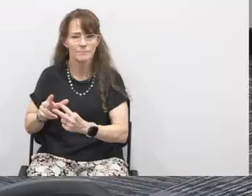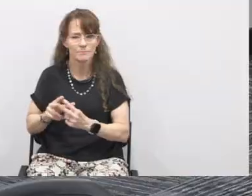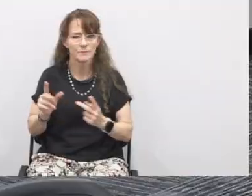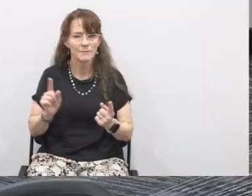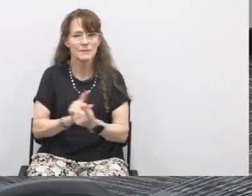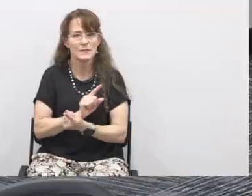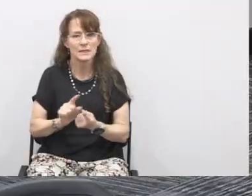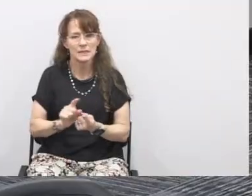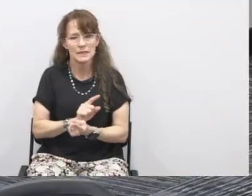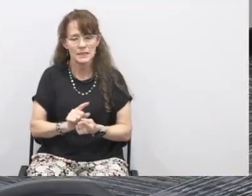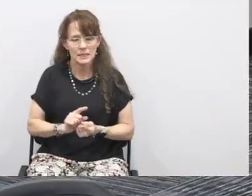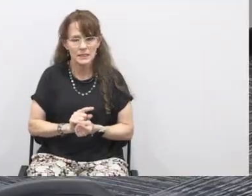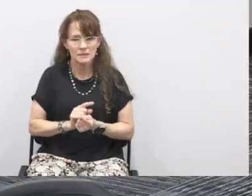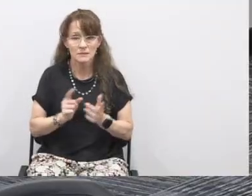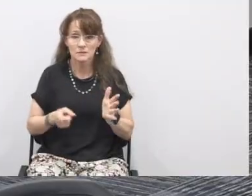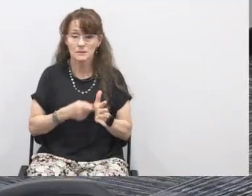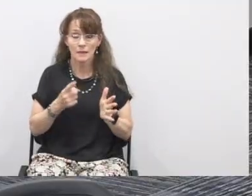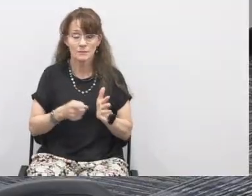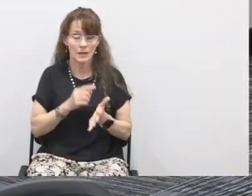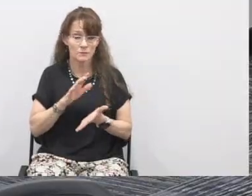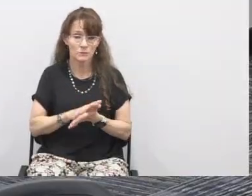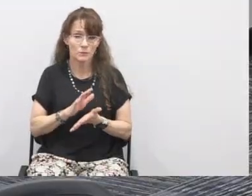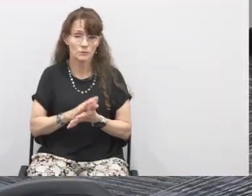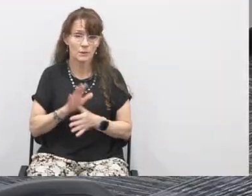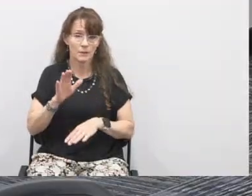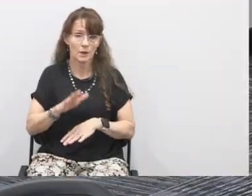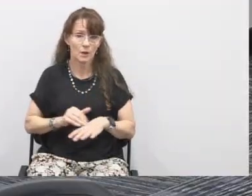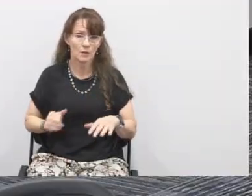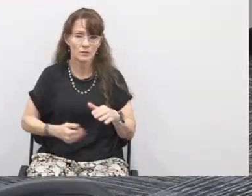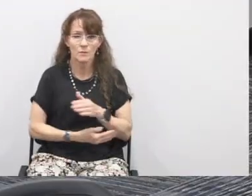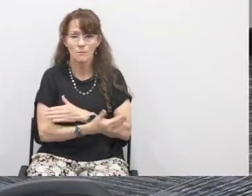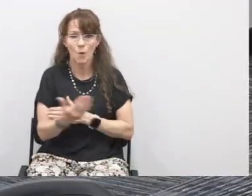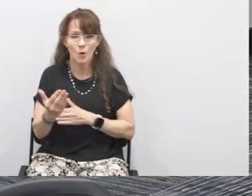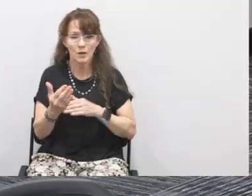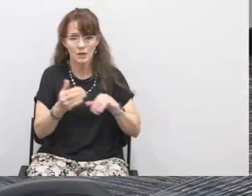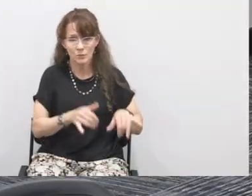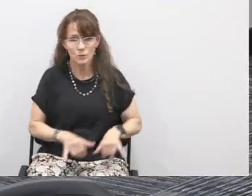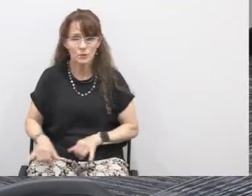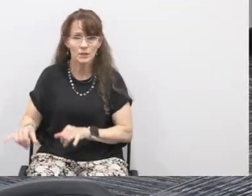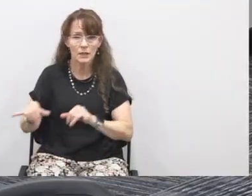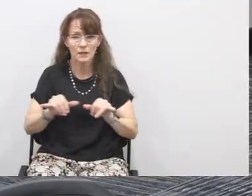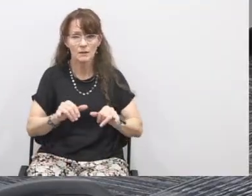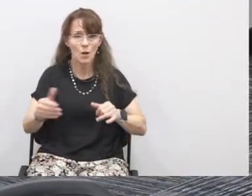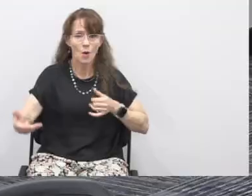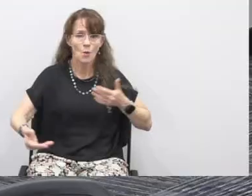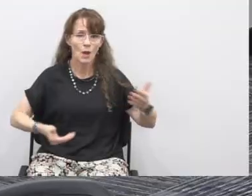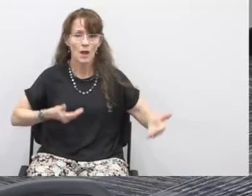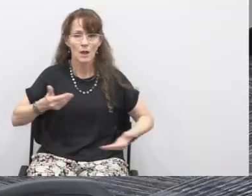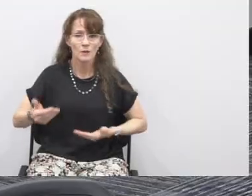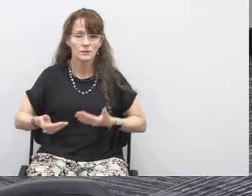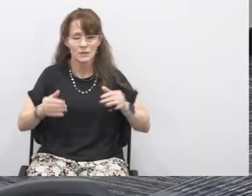Sometimes schools may call them morning routines or welcoming routines,